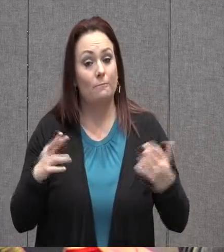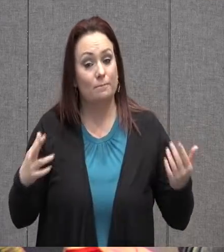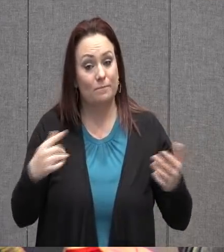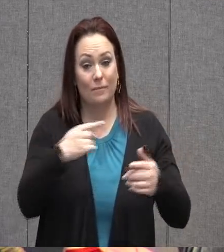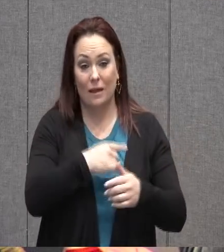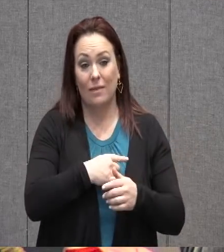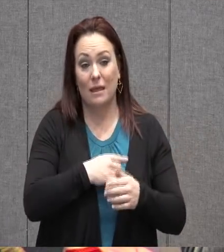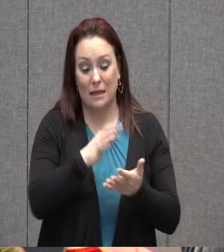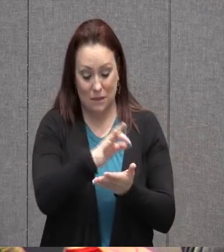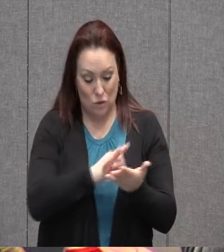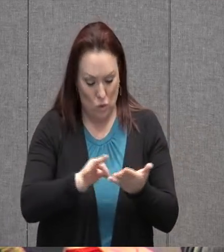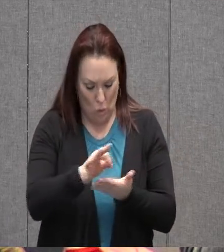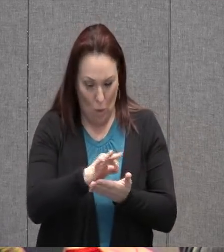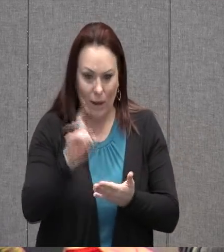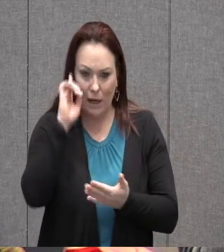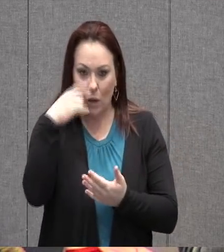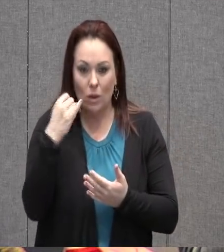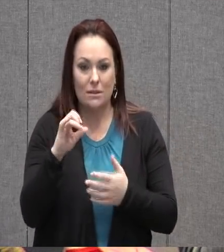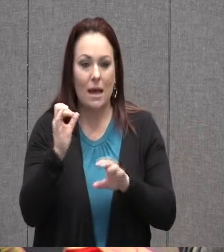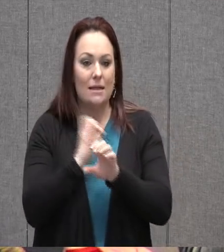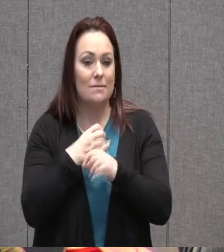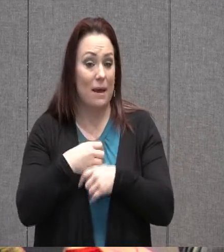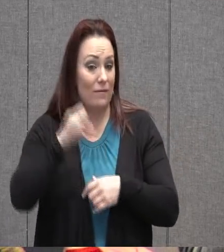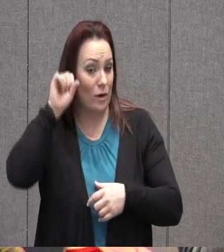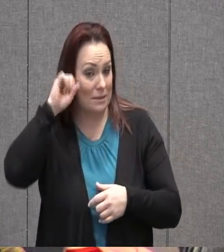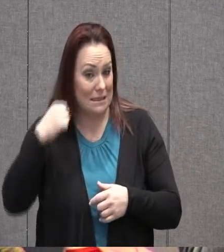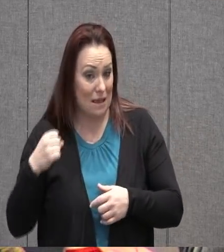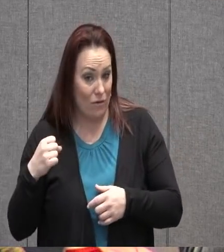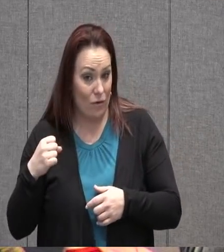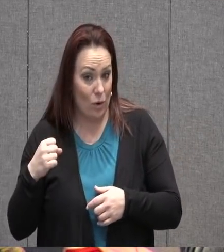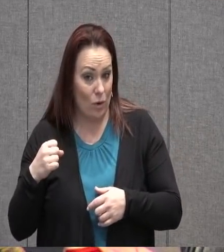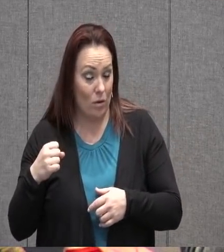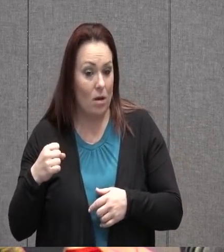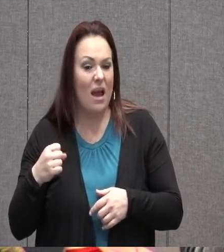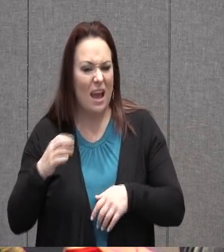Now this coin looks like it's made out of silver. And it is on the outside.